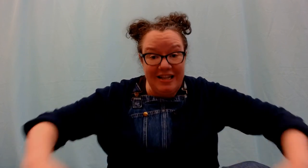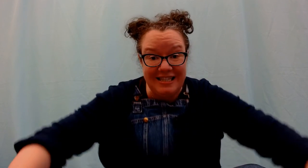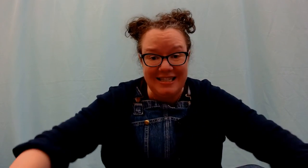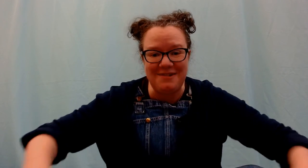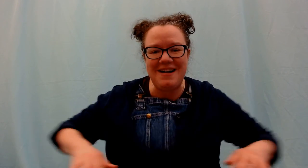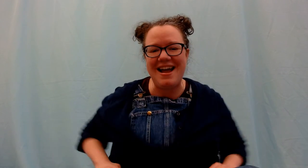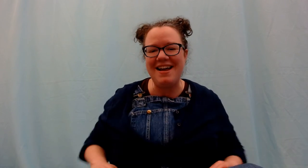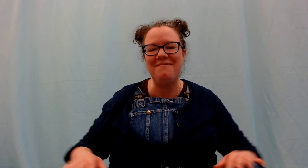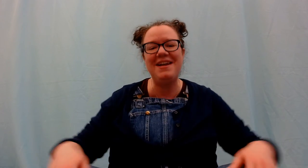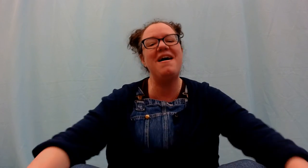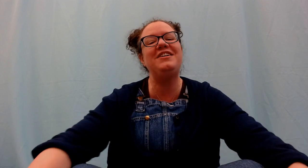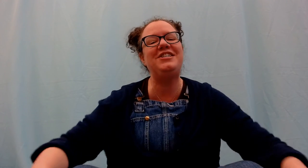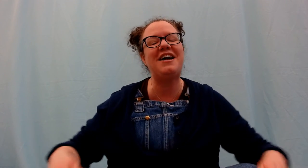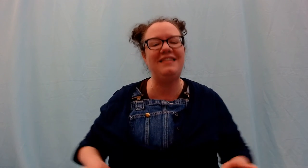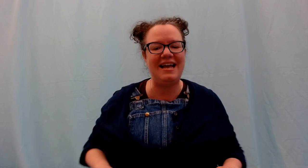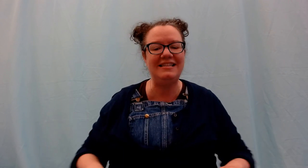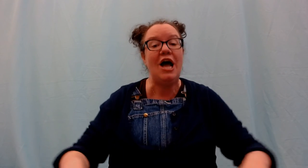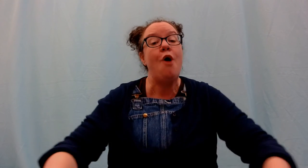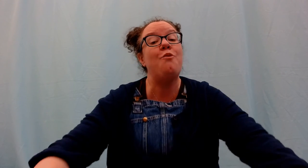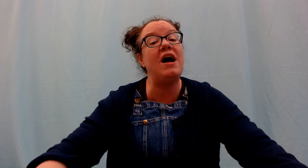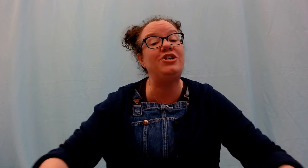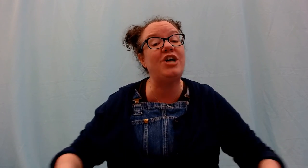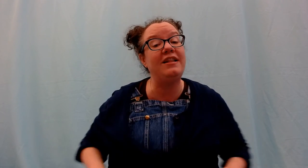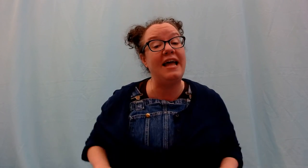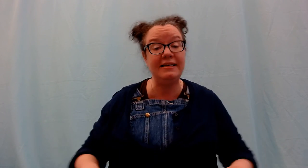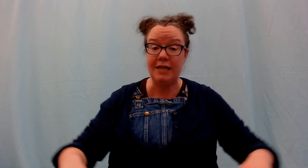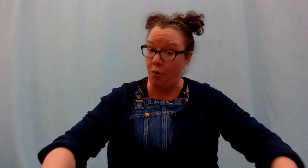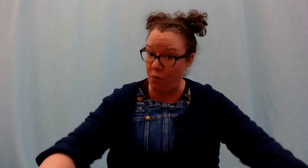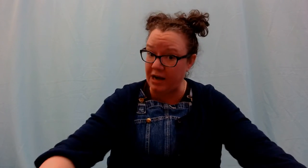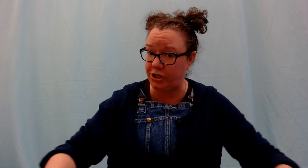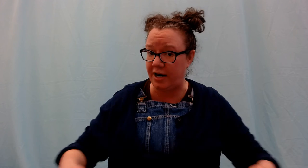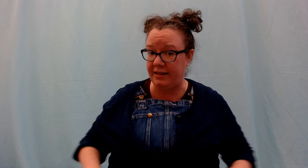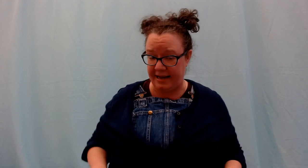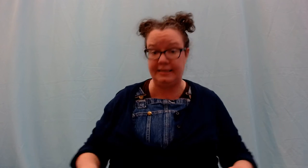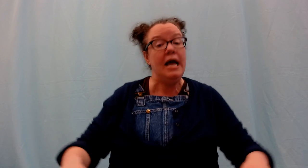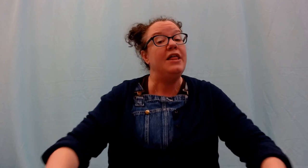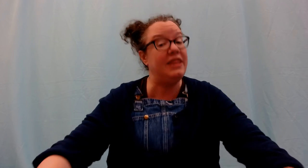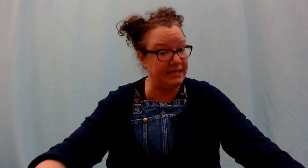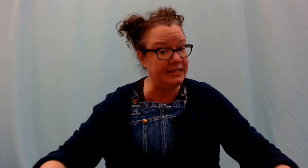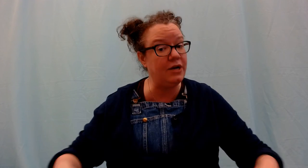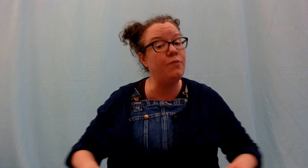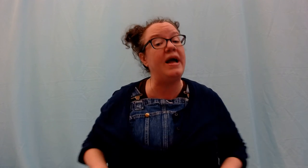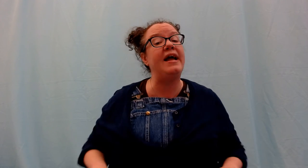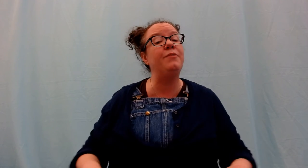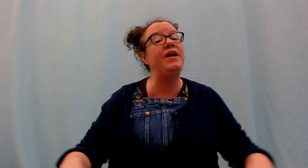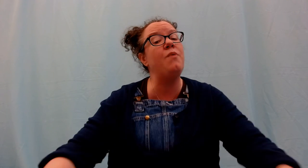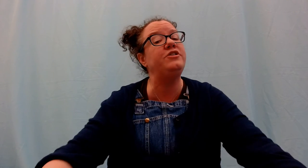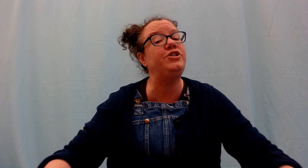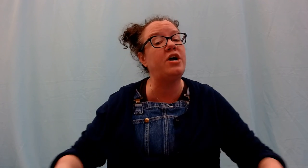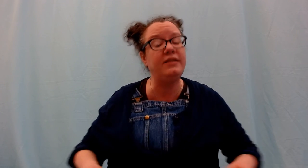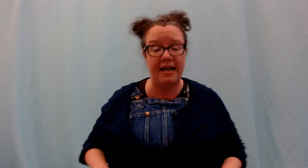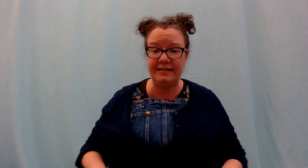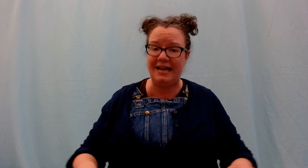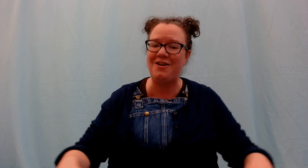#This is the way we wash our legs, wash our legs, wash our legs. This is the way we wash our legs in#